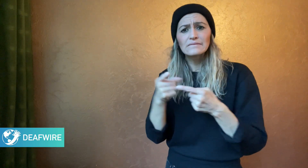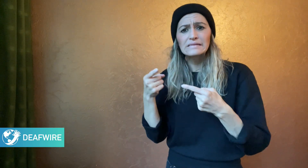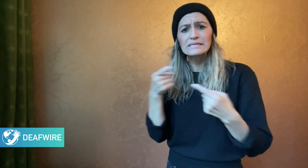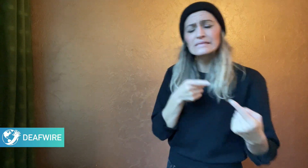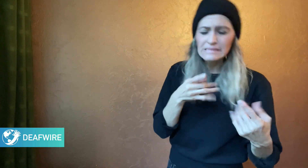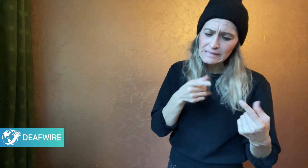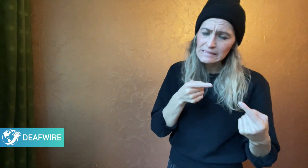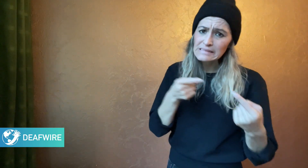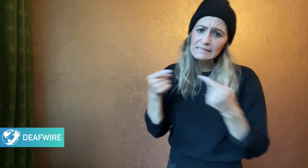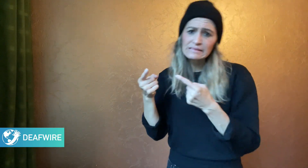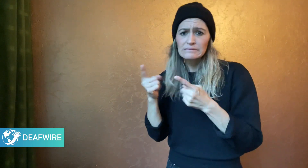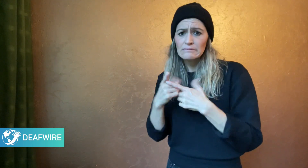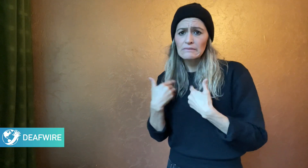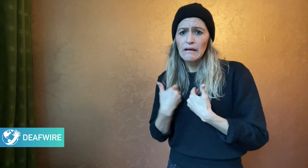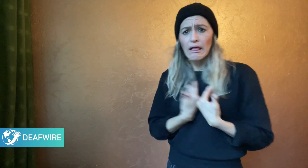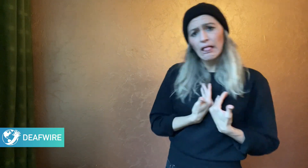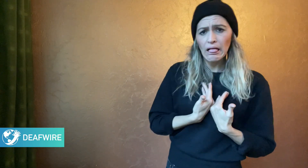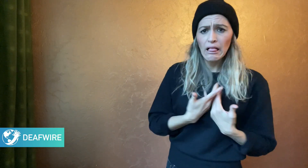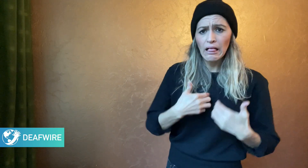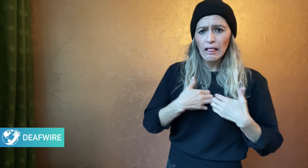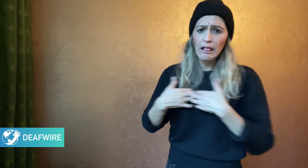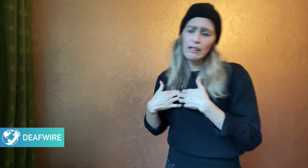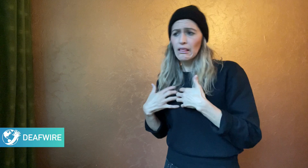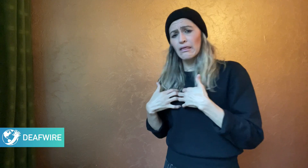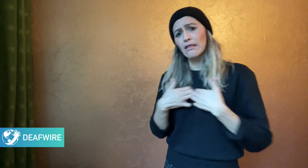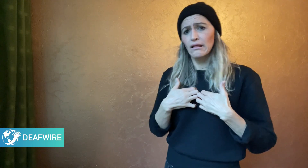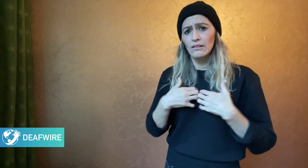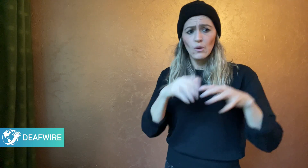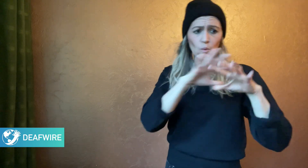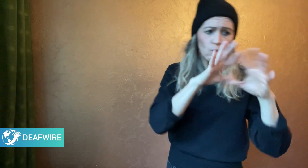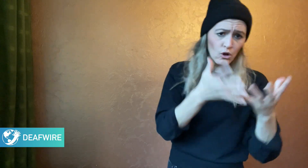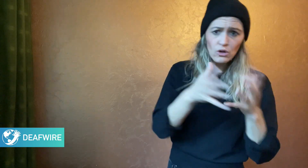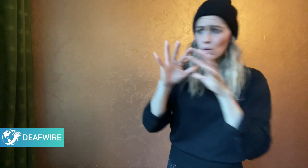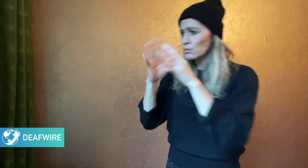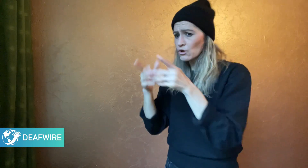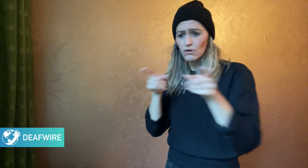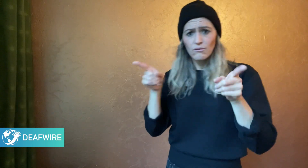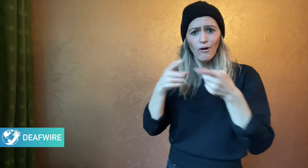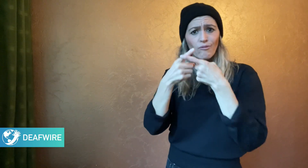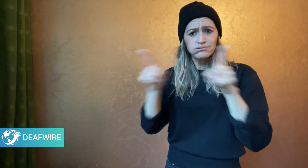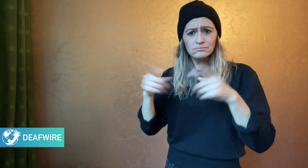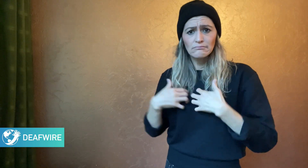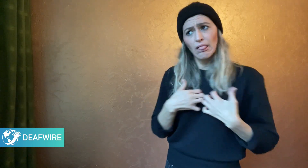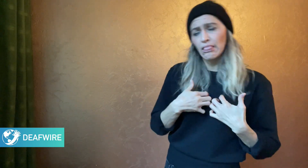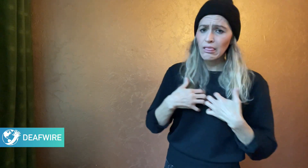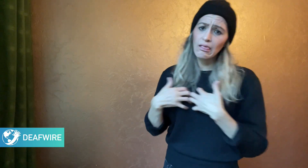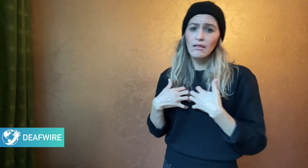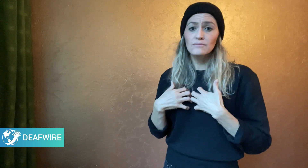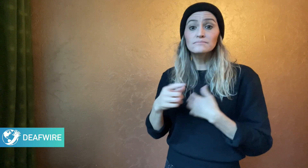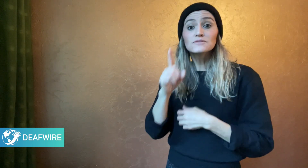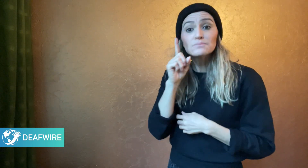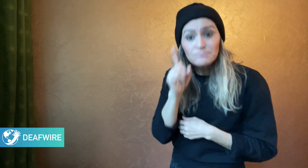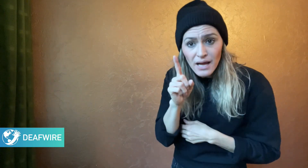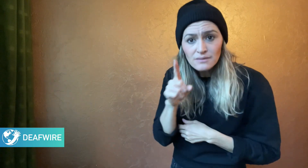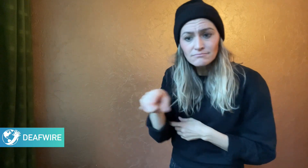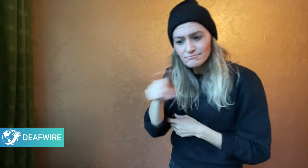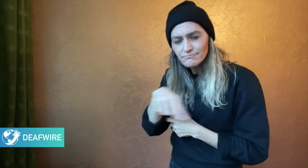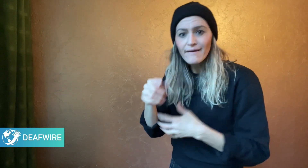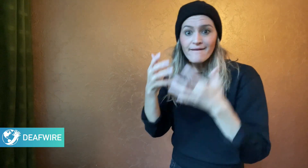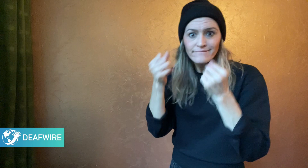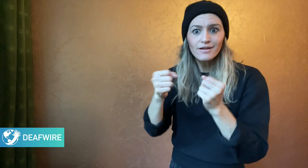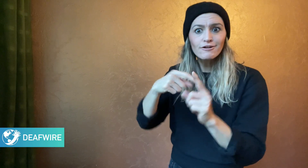“in between worlds”, but they also have the advantage of being